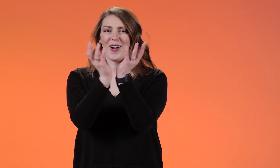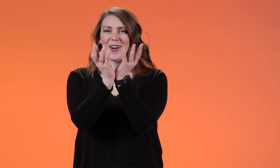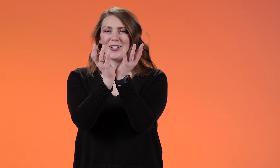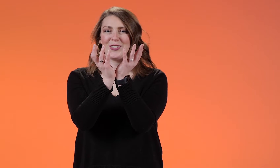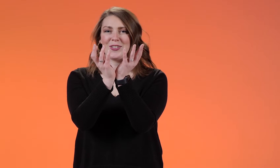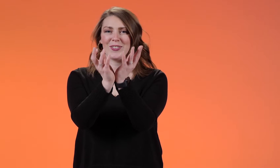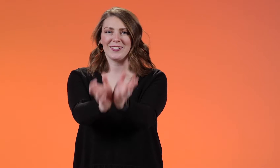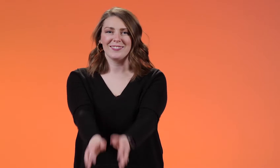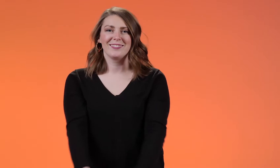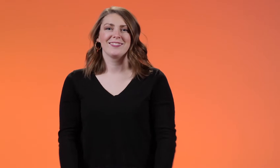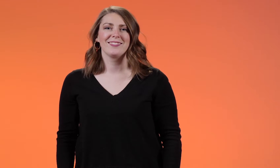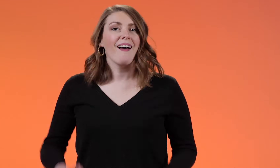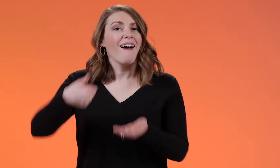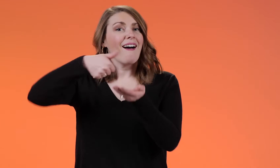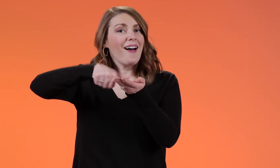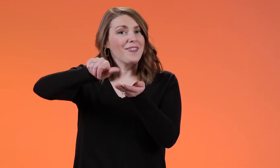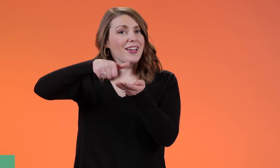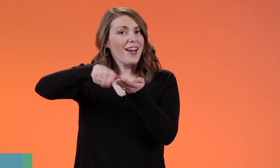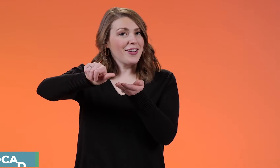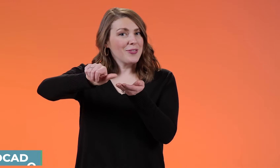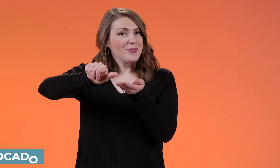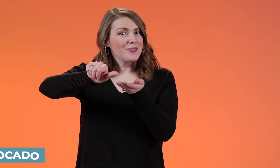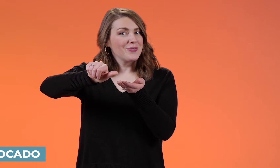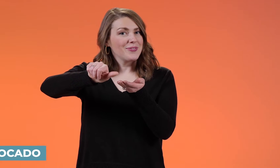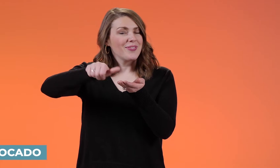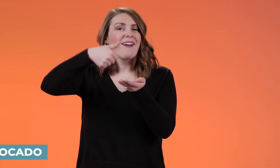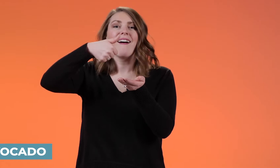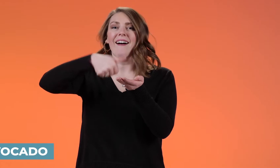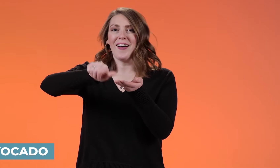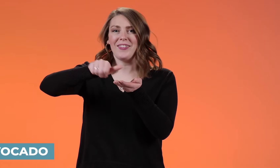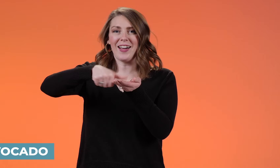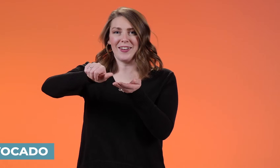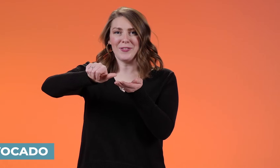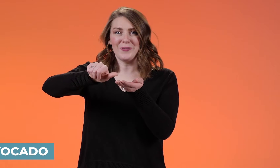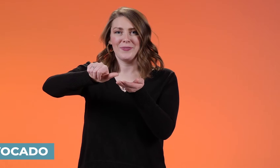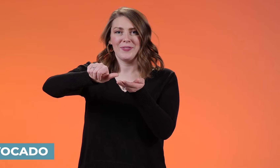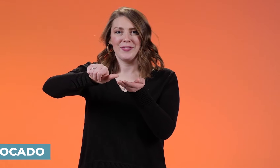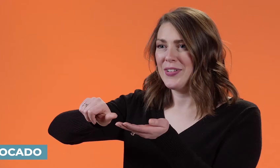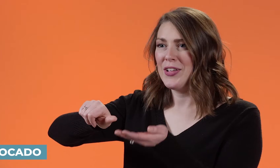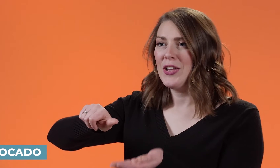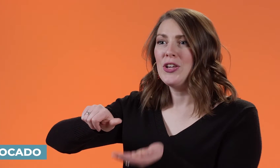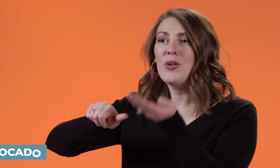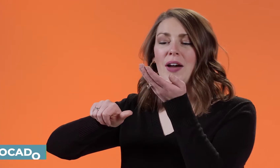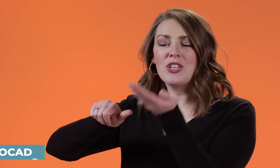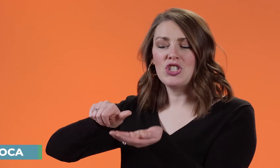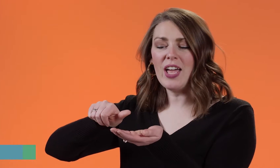ARTICHOKE AVOCADO AVOCADO You have the shell